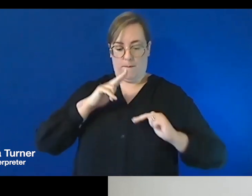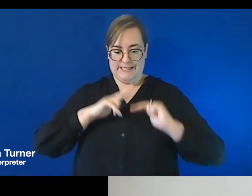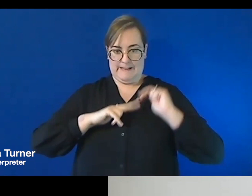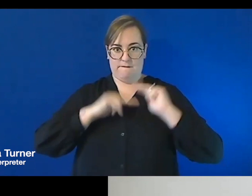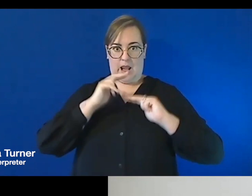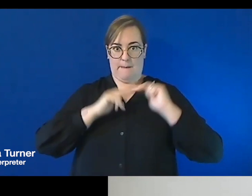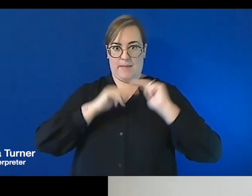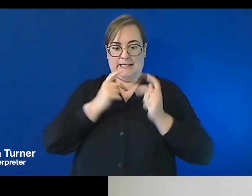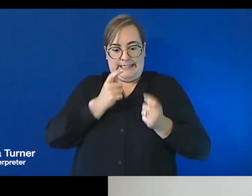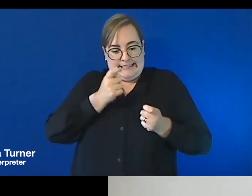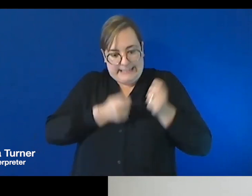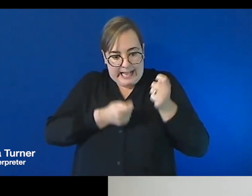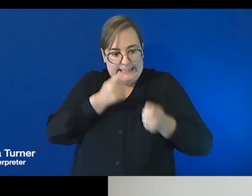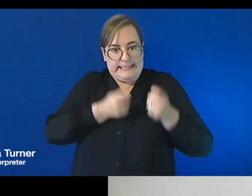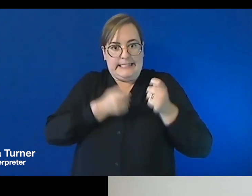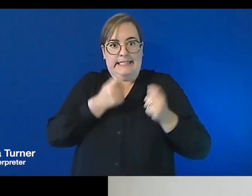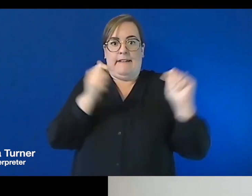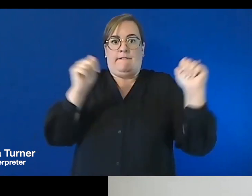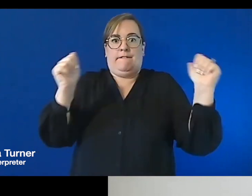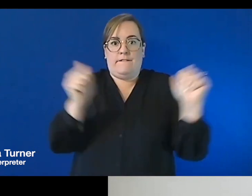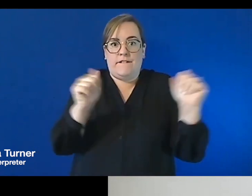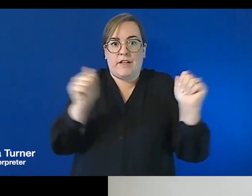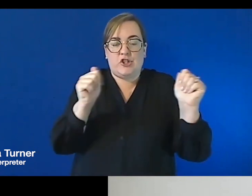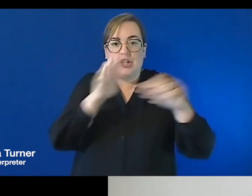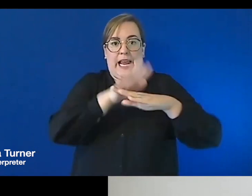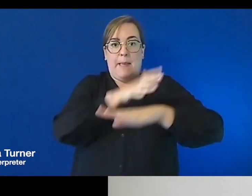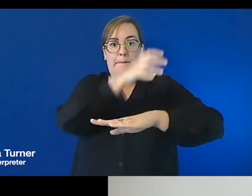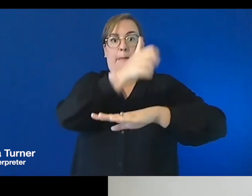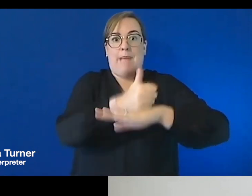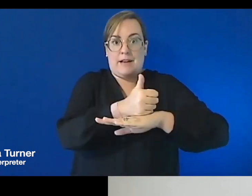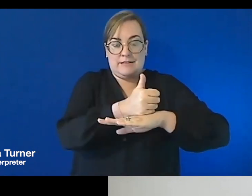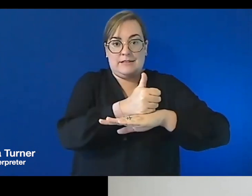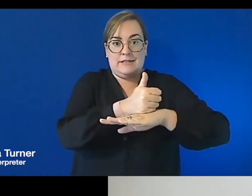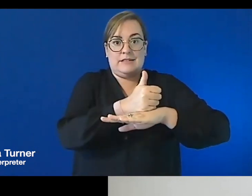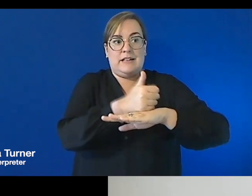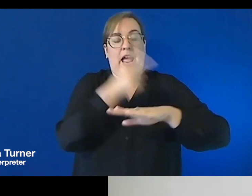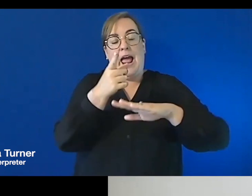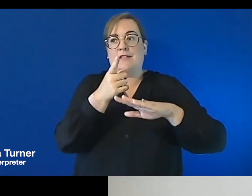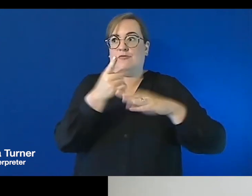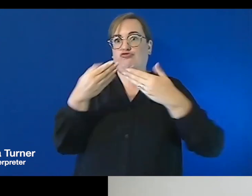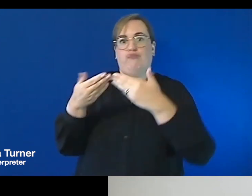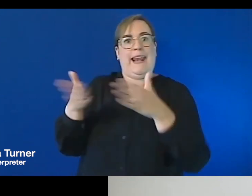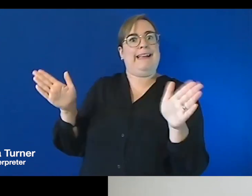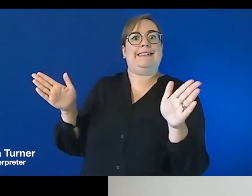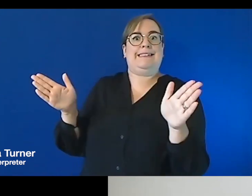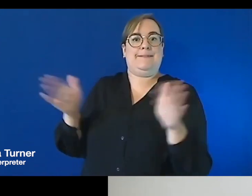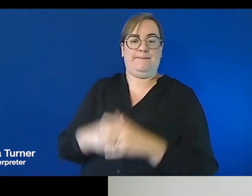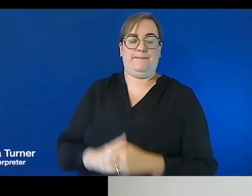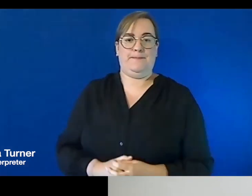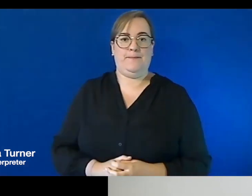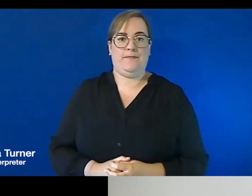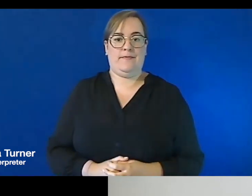with basically implementation, in deployment. And the final thing I would love to mention,